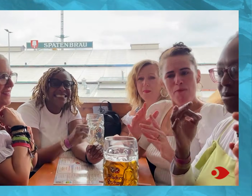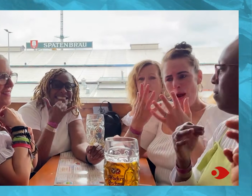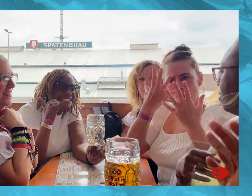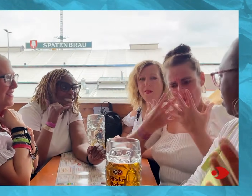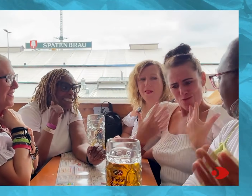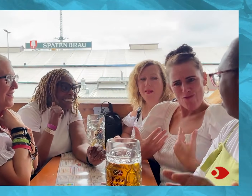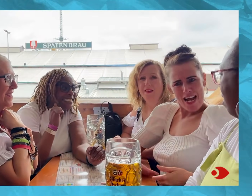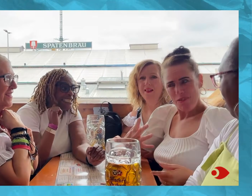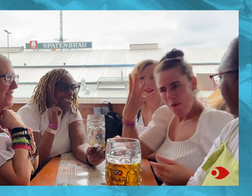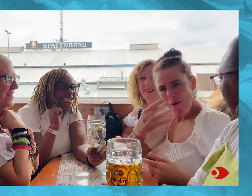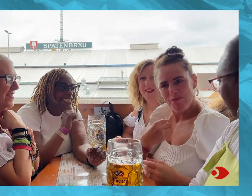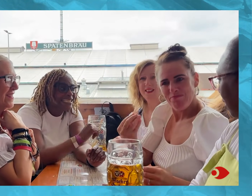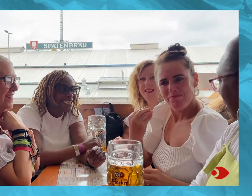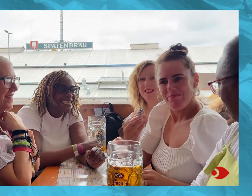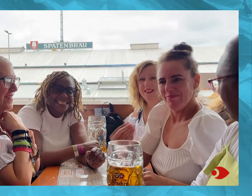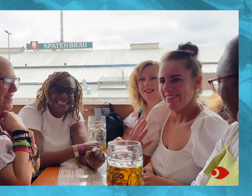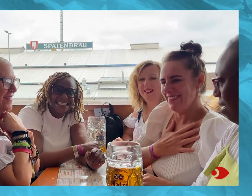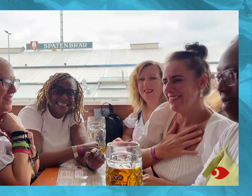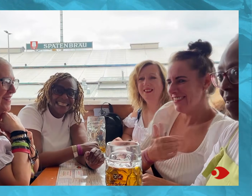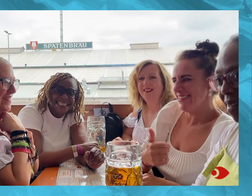Everyone wears nice dresses. Amazing.